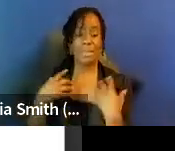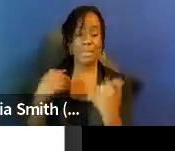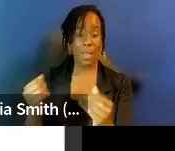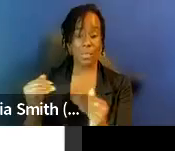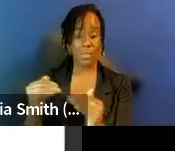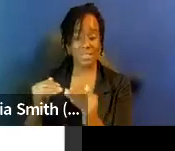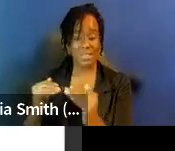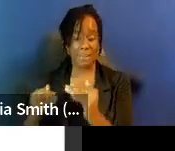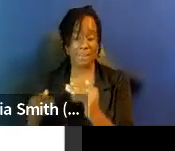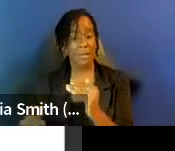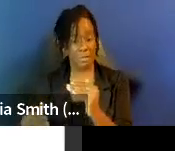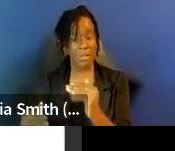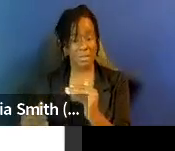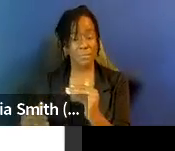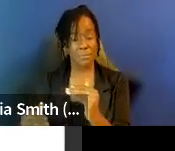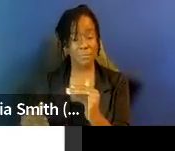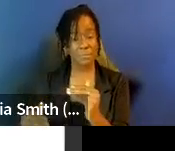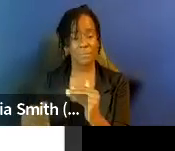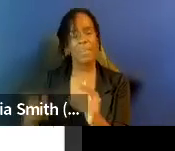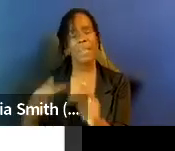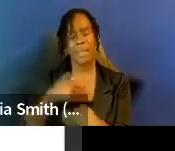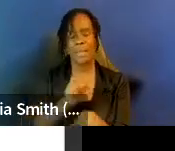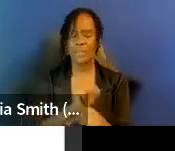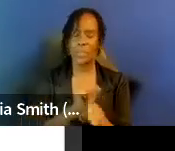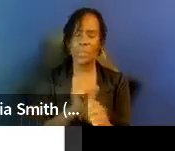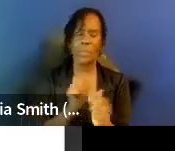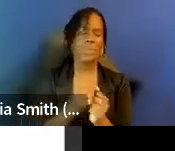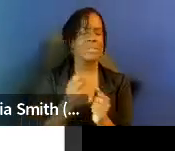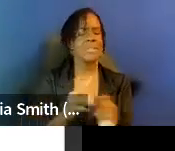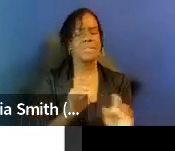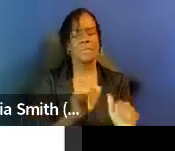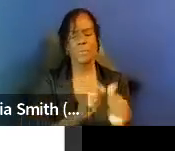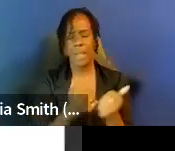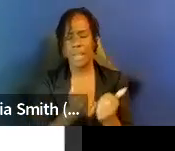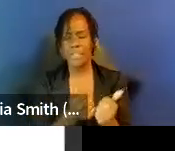often like to talk about is the importance of understanding the